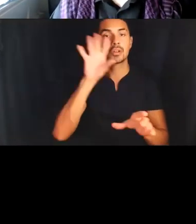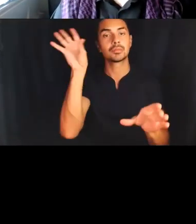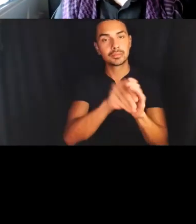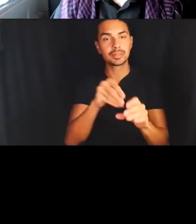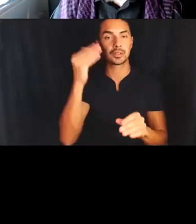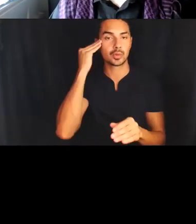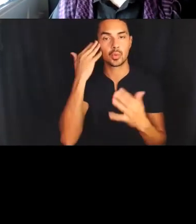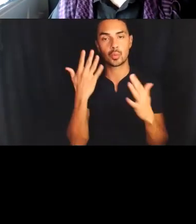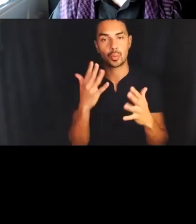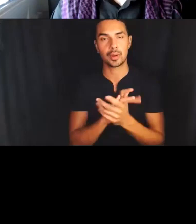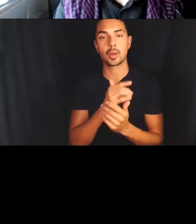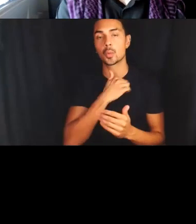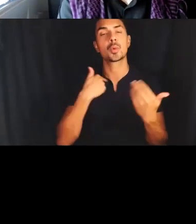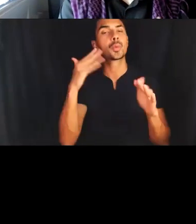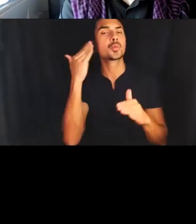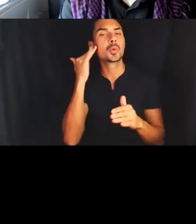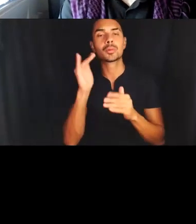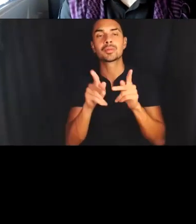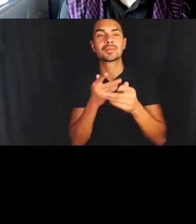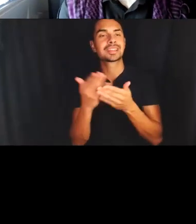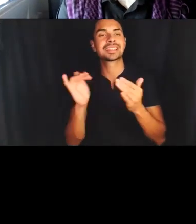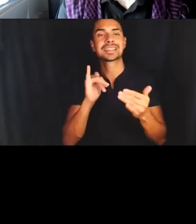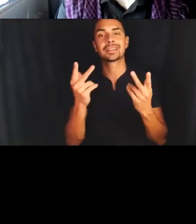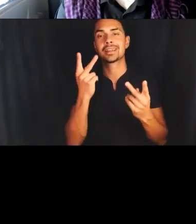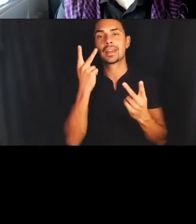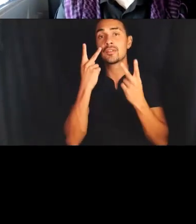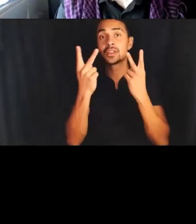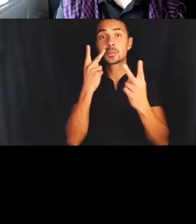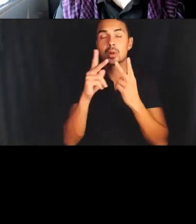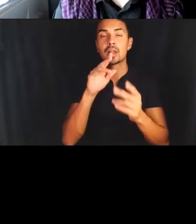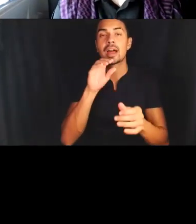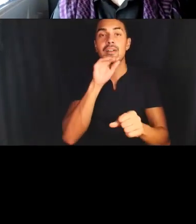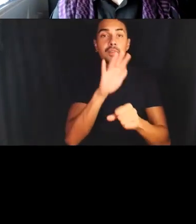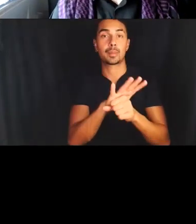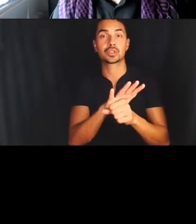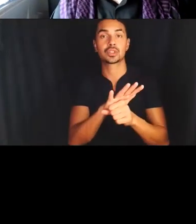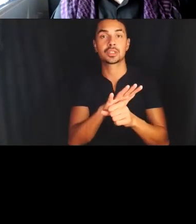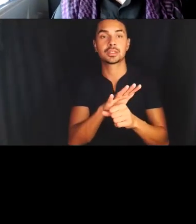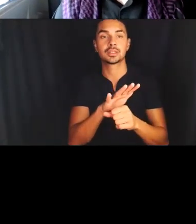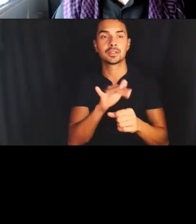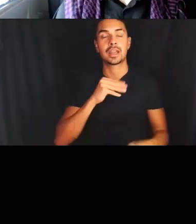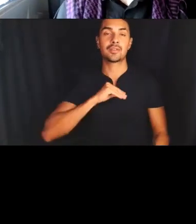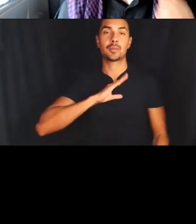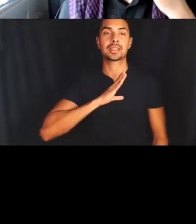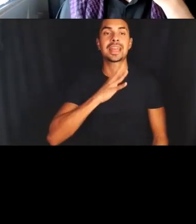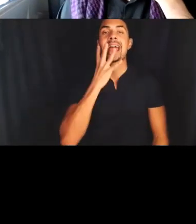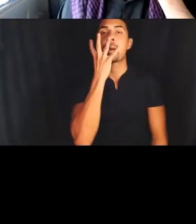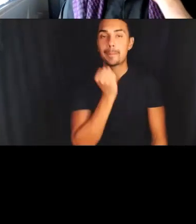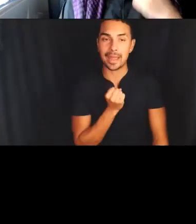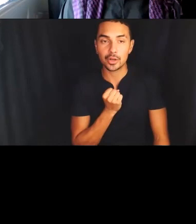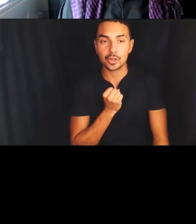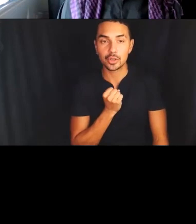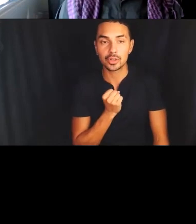So we know that things like visible affirmations matter. So we heard that from a lot of the provider sessions